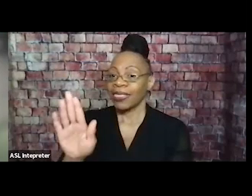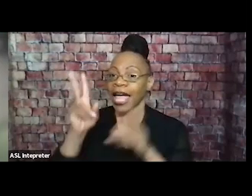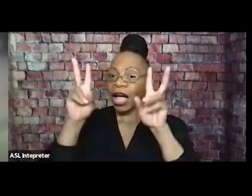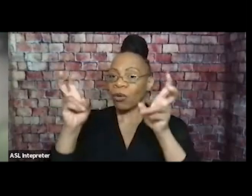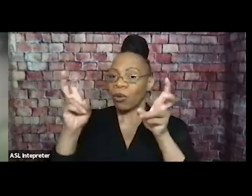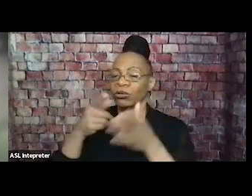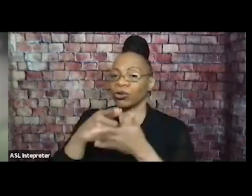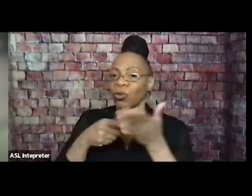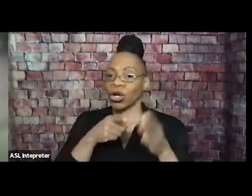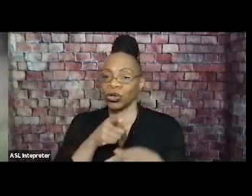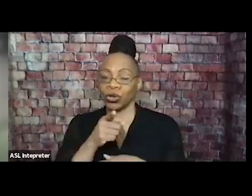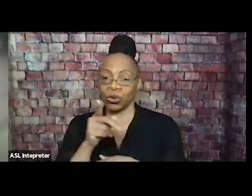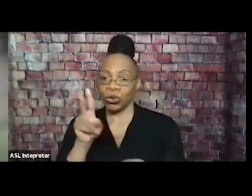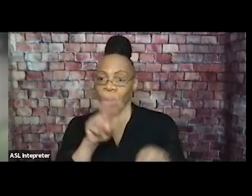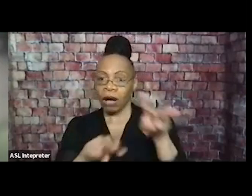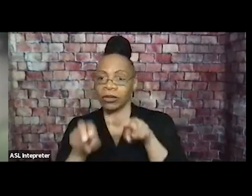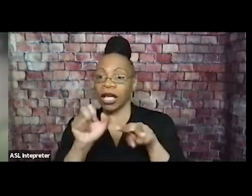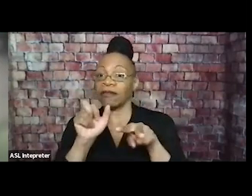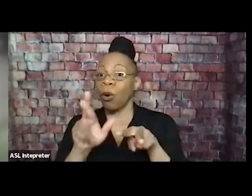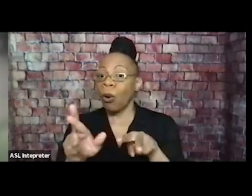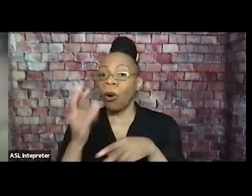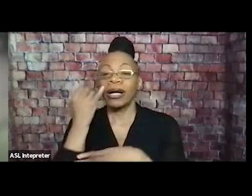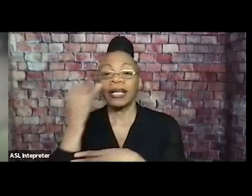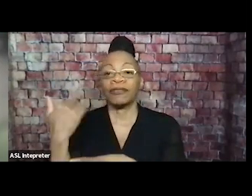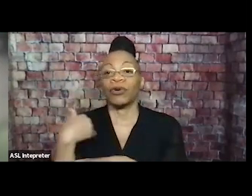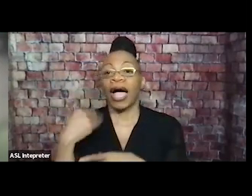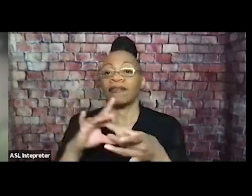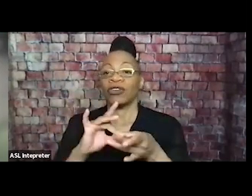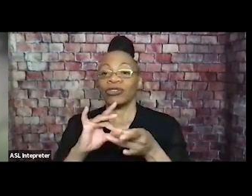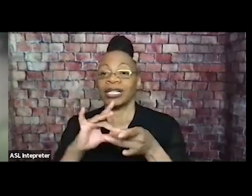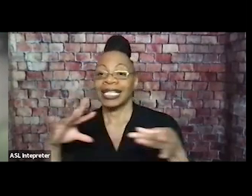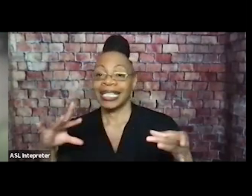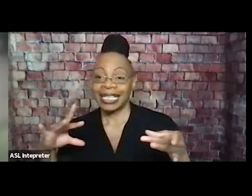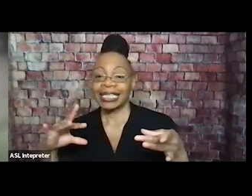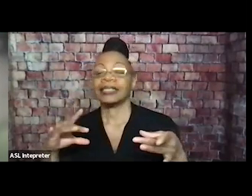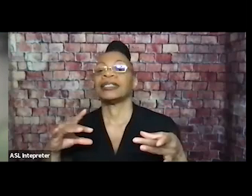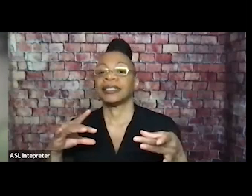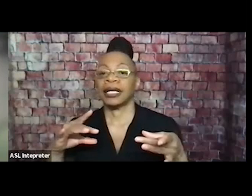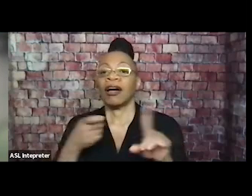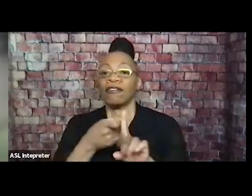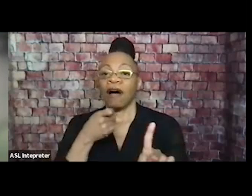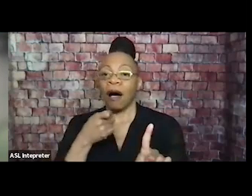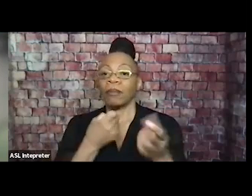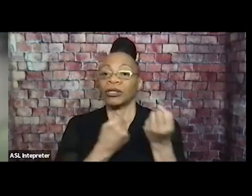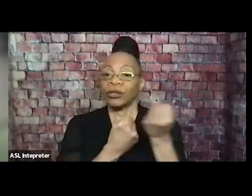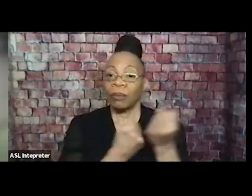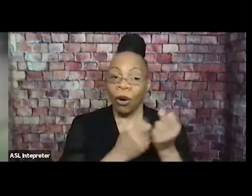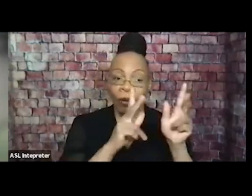Or if you have a release signed for a support person, a friend, or a family member, they can tell you about what they observed